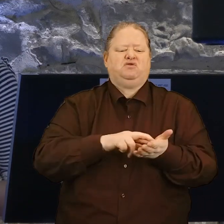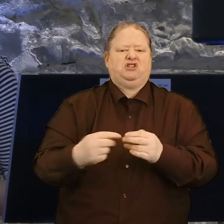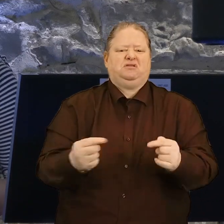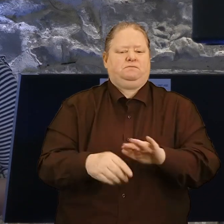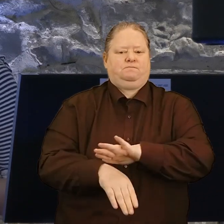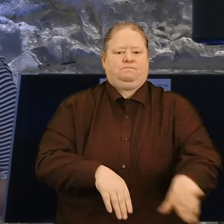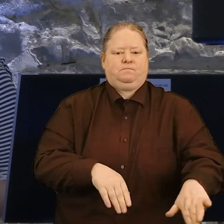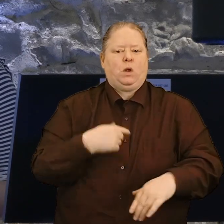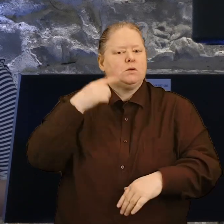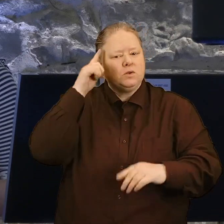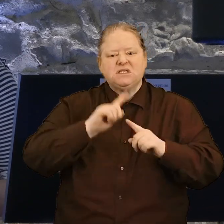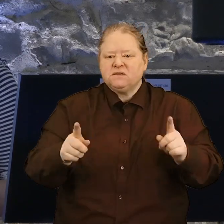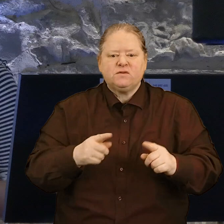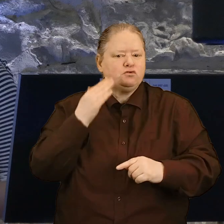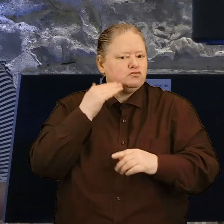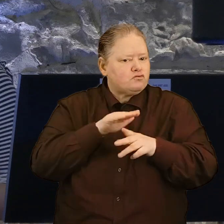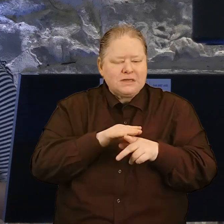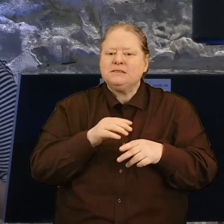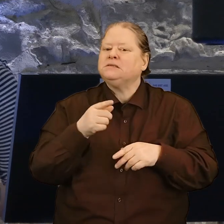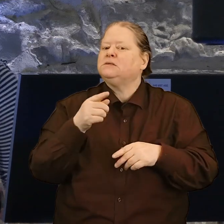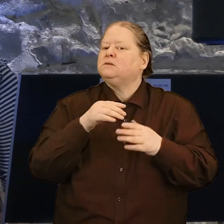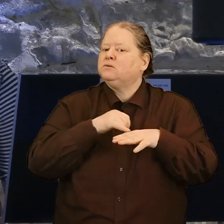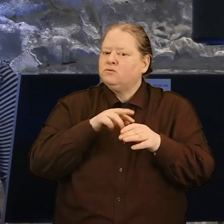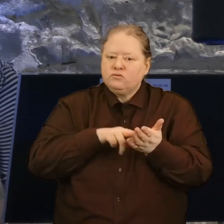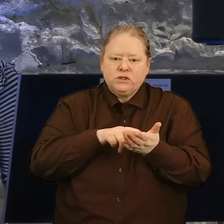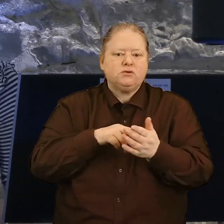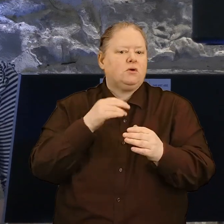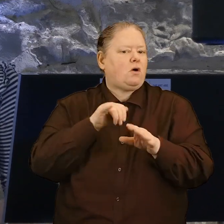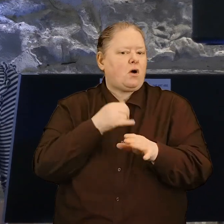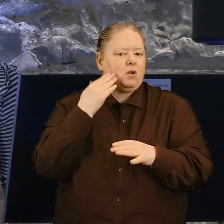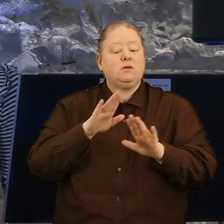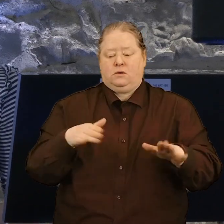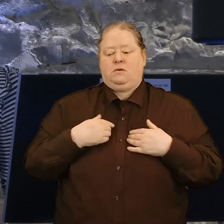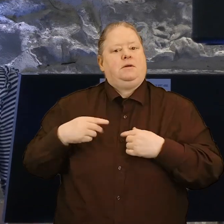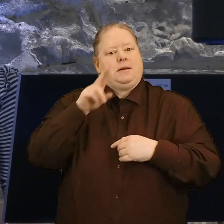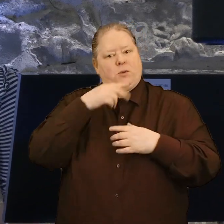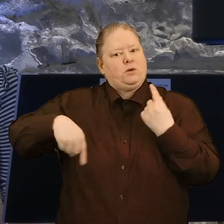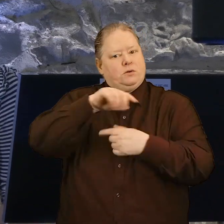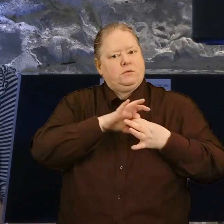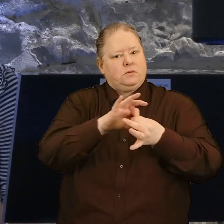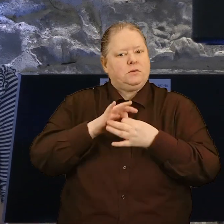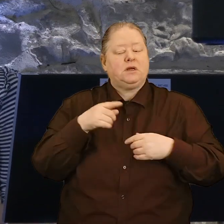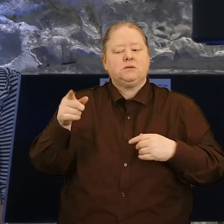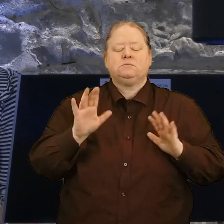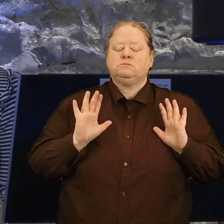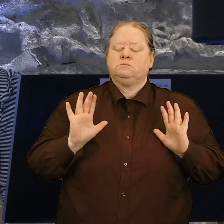We know no difference of race or creed or colour for every man is our neighbour". Corrigan was certainly prepared to stand on the dignity of his profession.